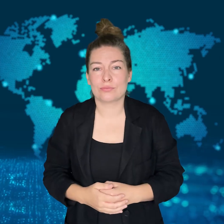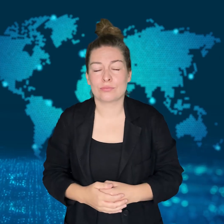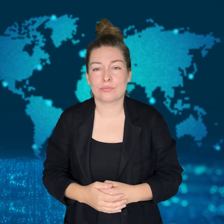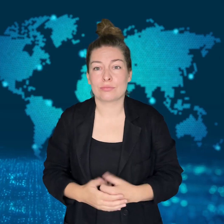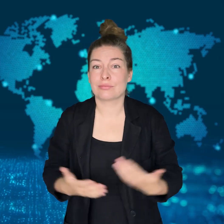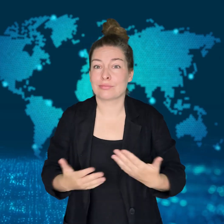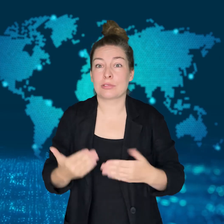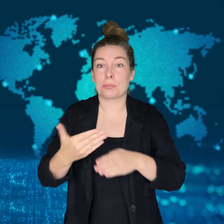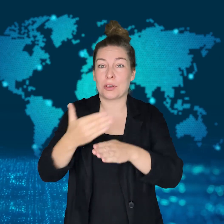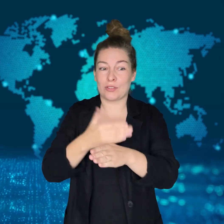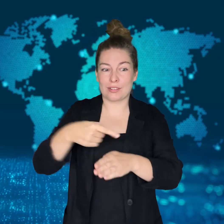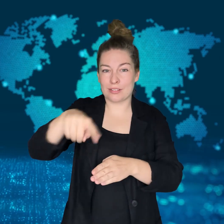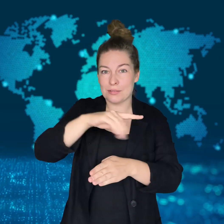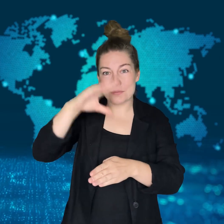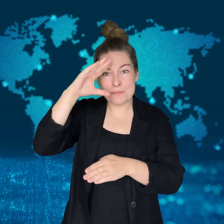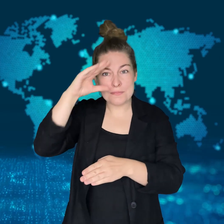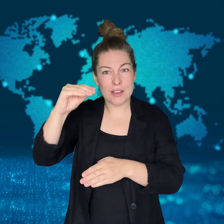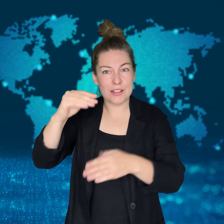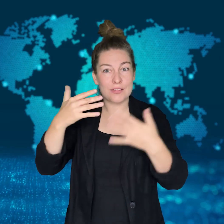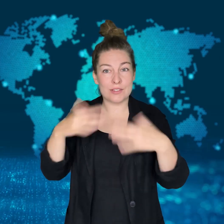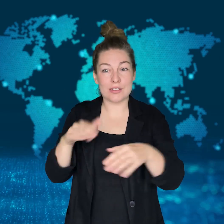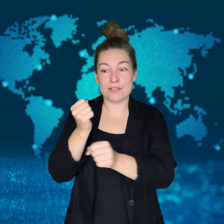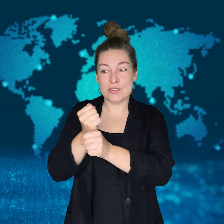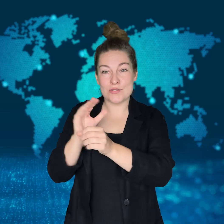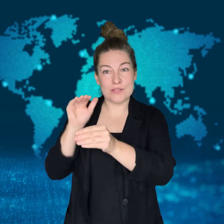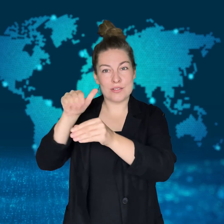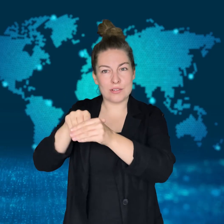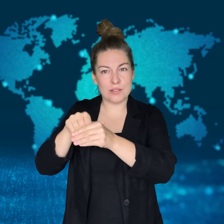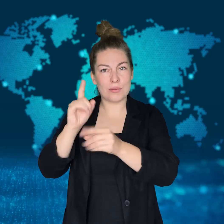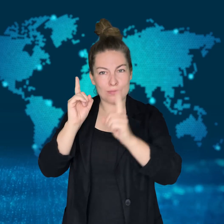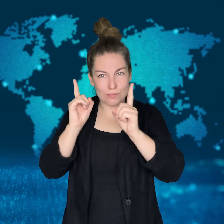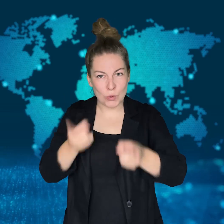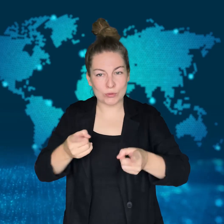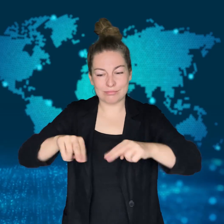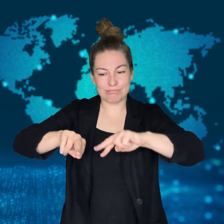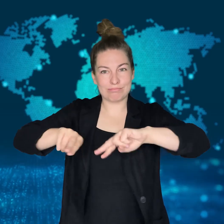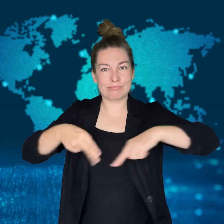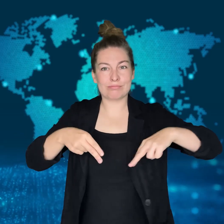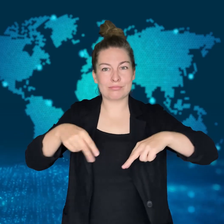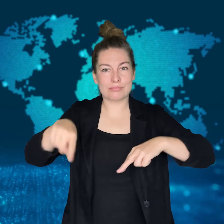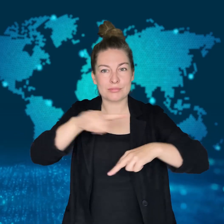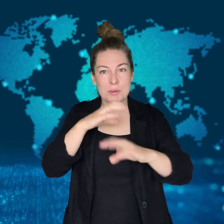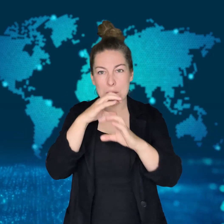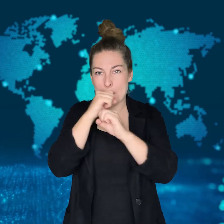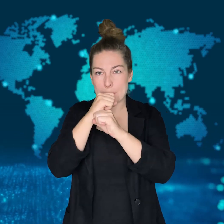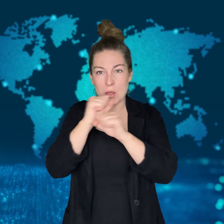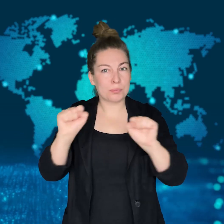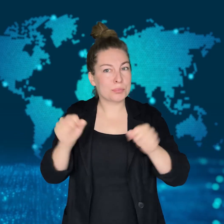They were required to sign non-disclosure agreements,